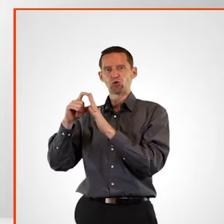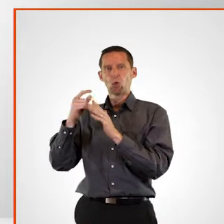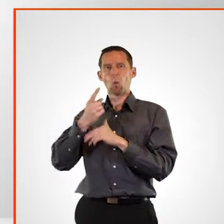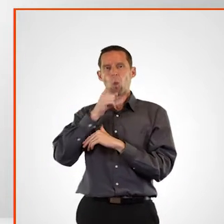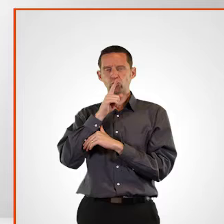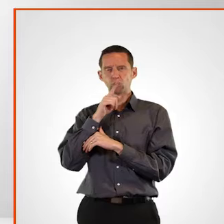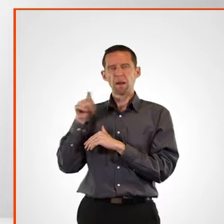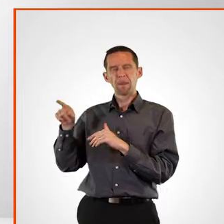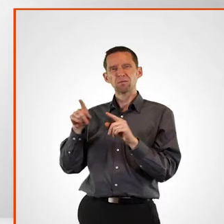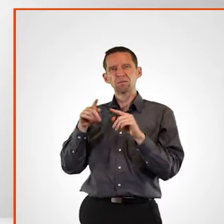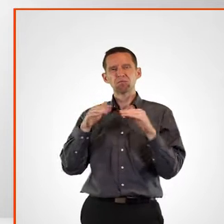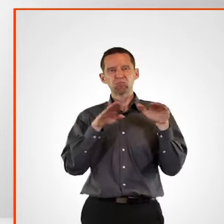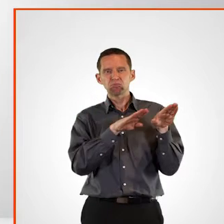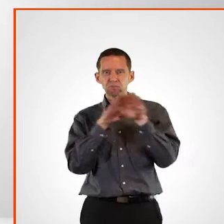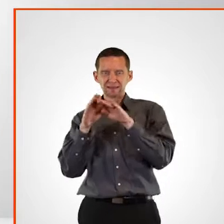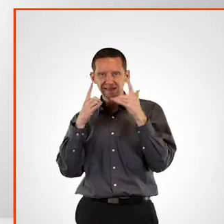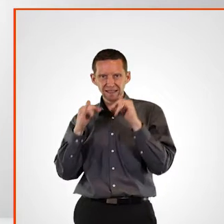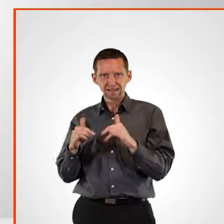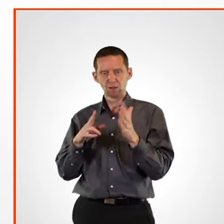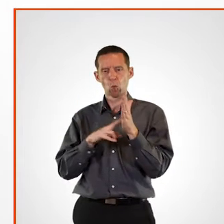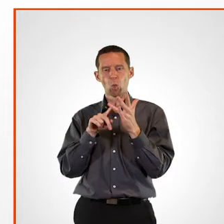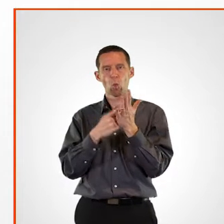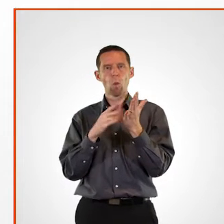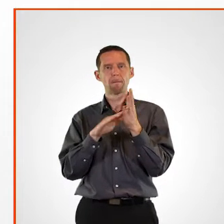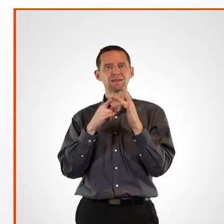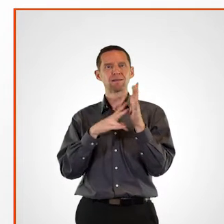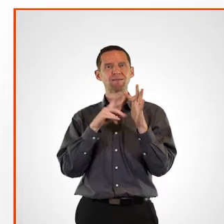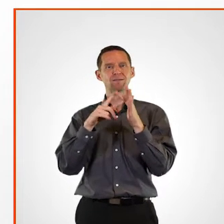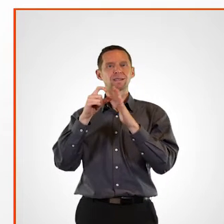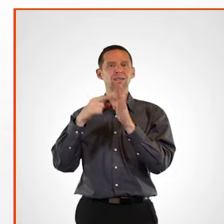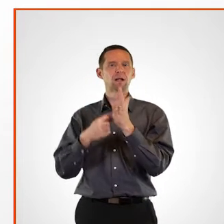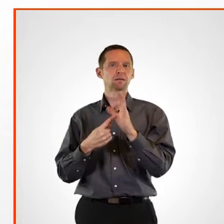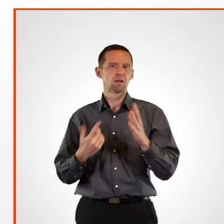So these are all standardised tests with normative data.